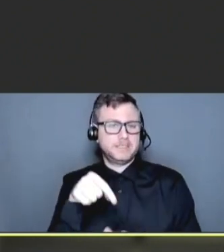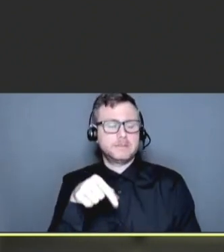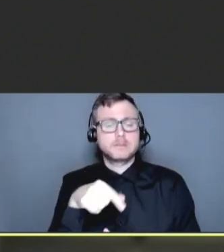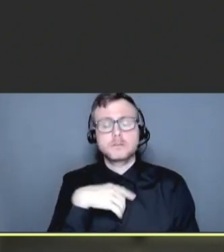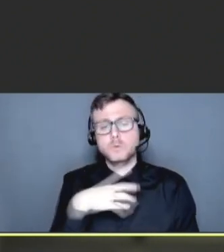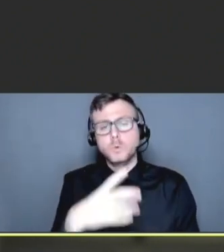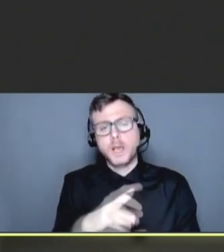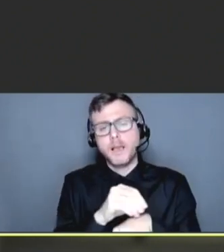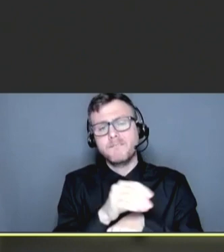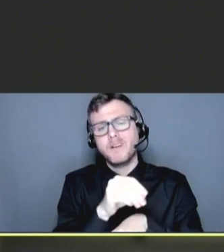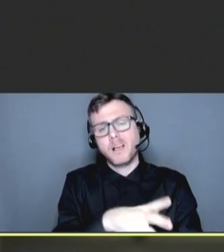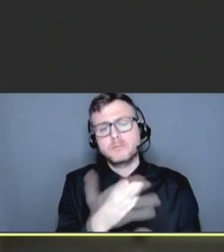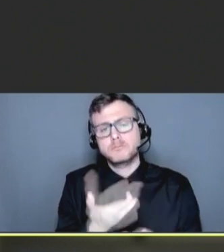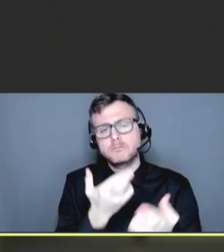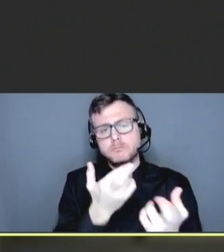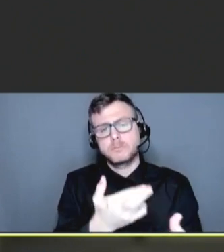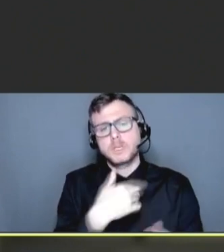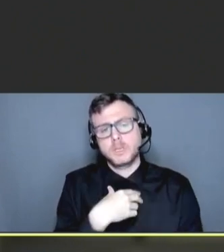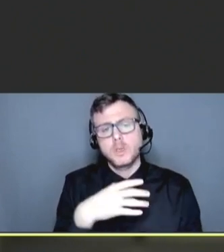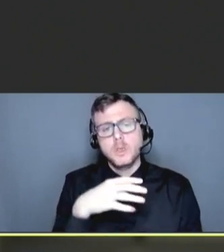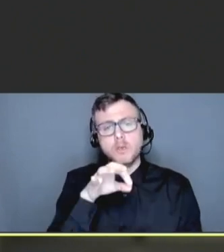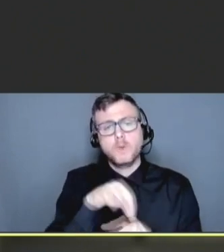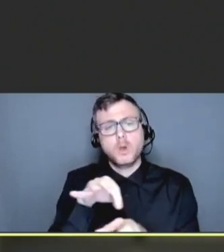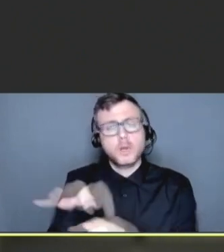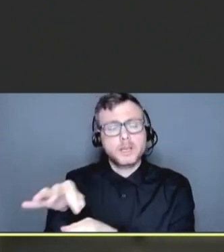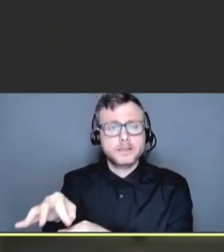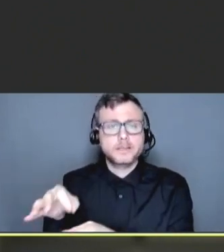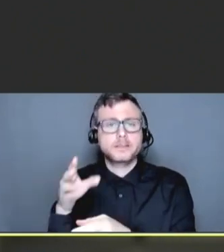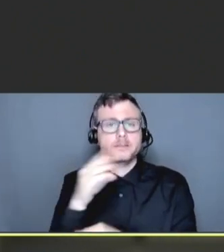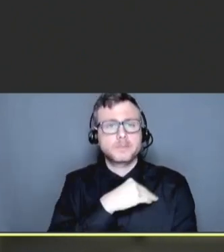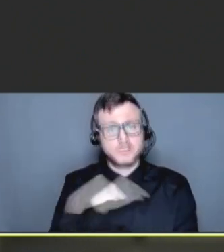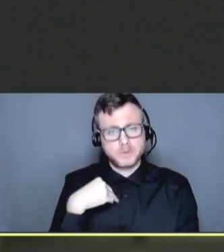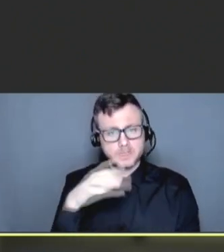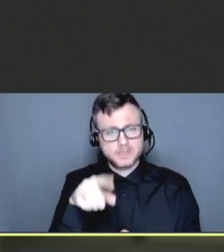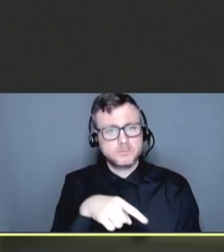The voting members are special government employees, and are therefore subject to